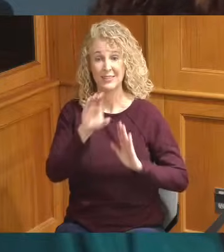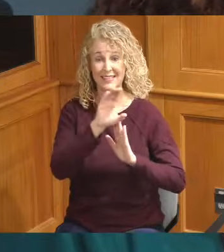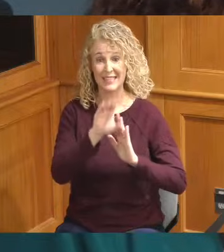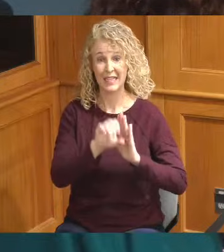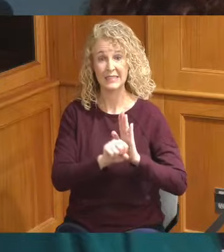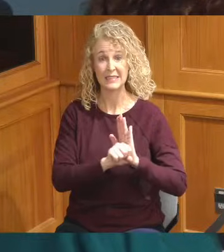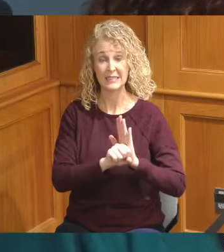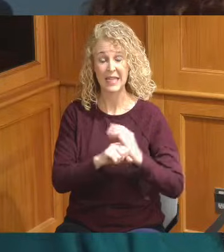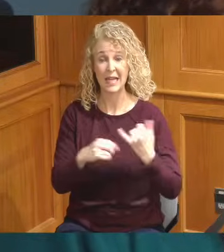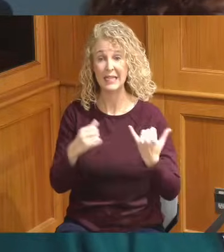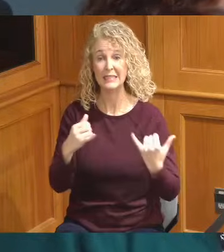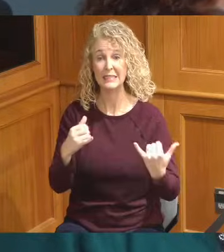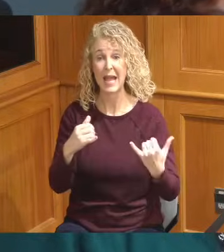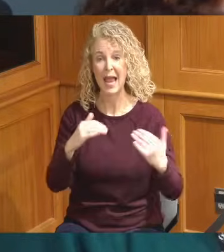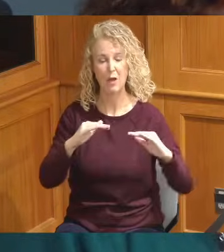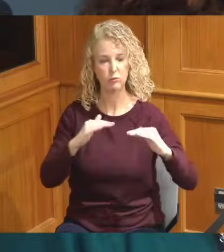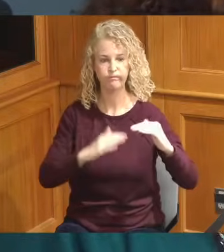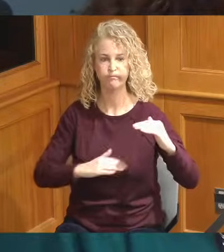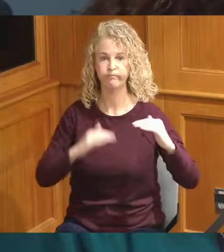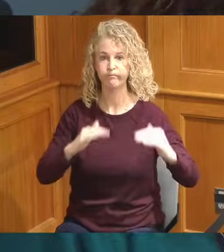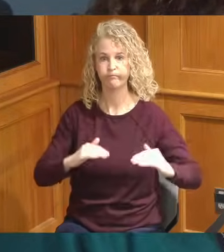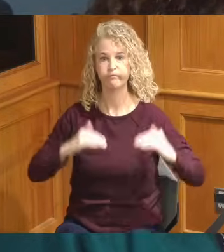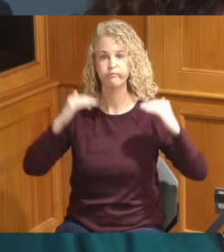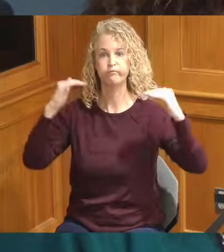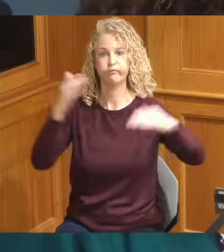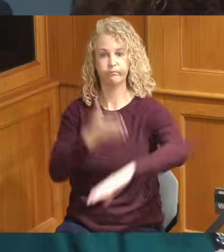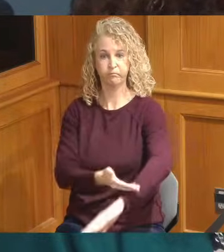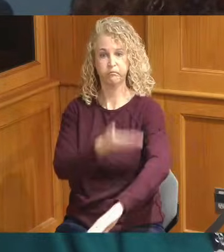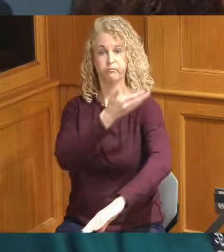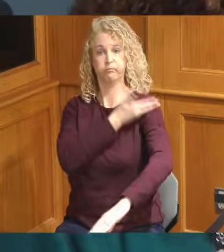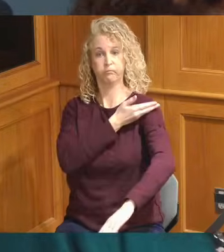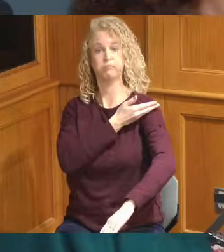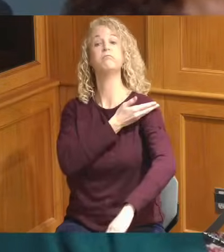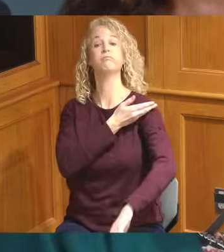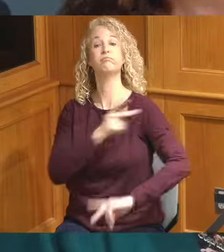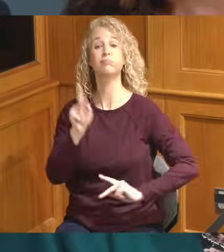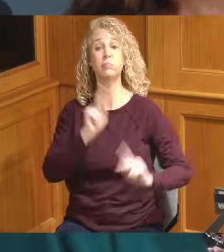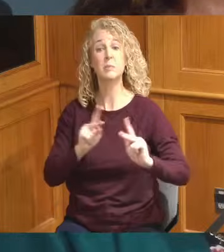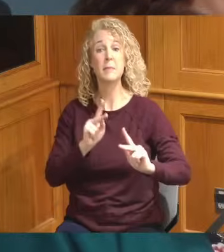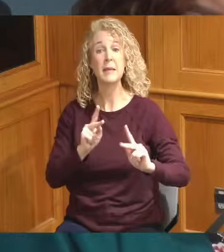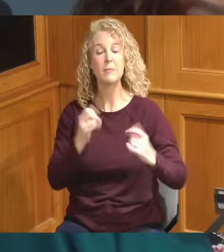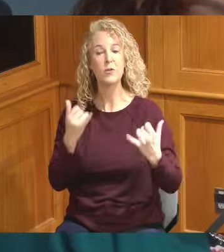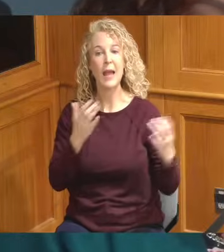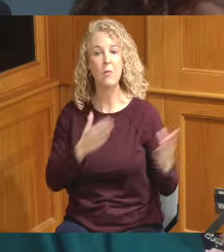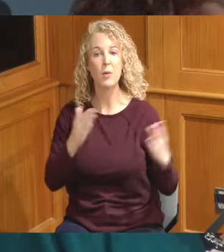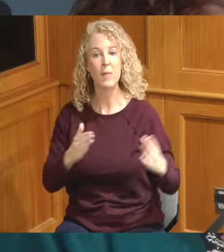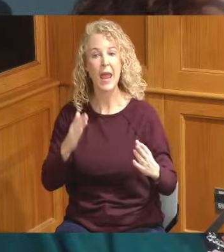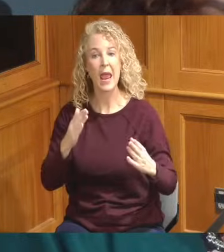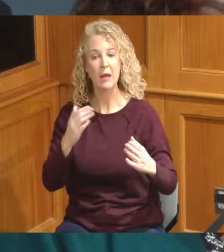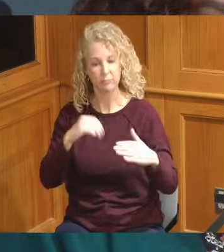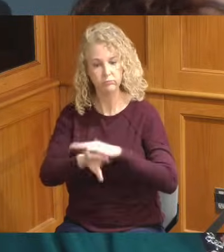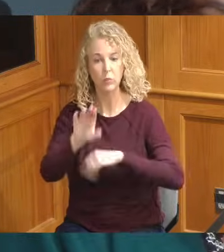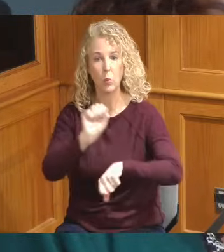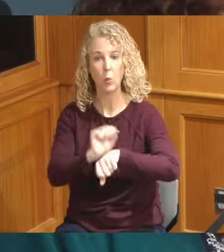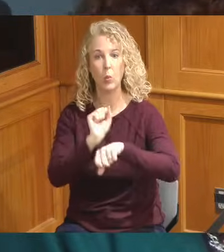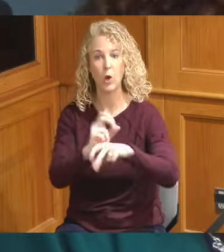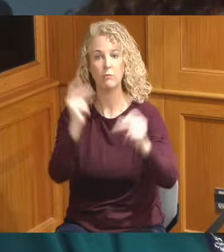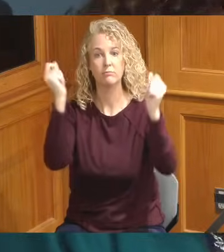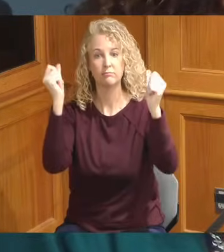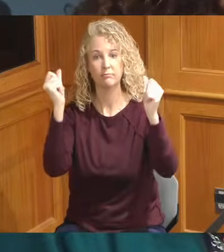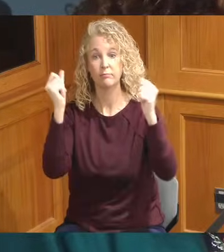to the next level. you've gotten folks prepared to go right into the workforce. You were able to take